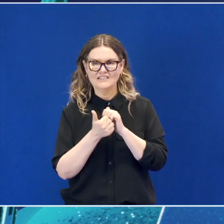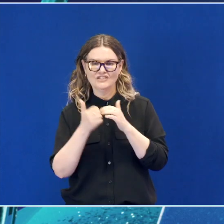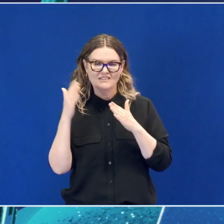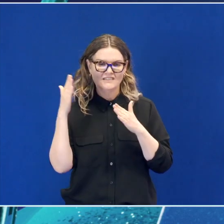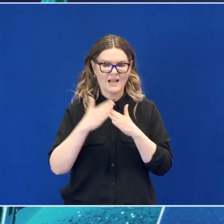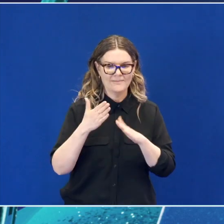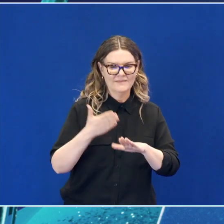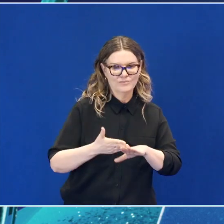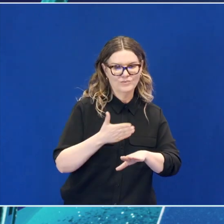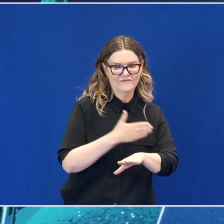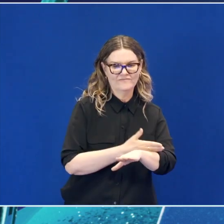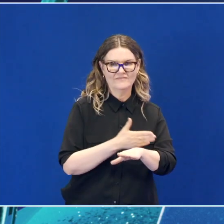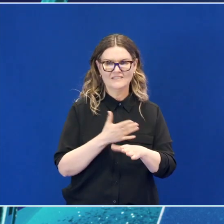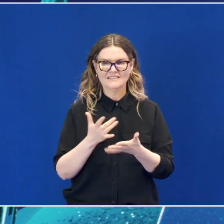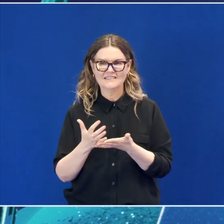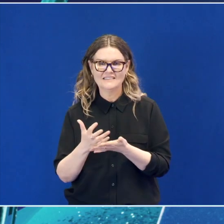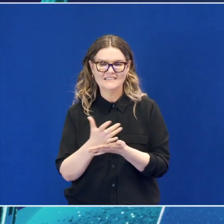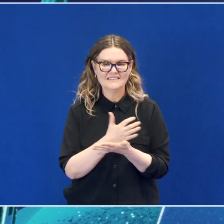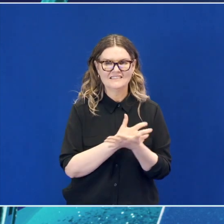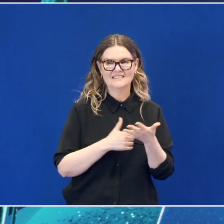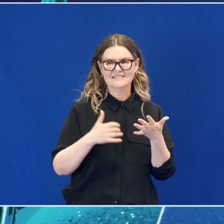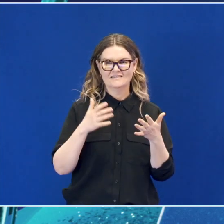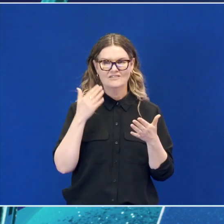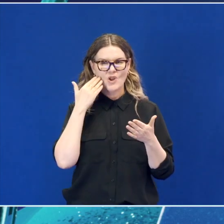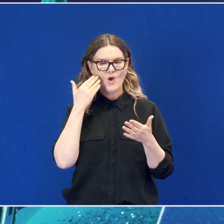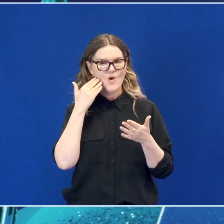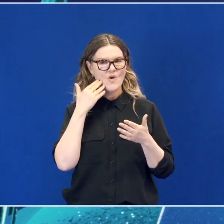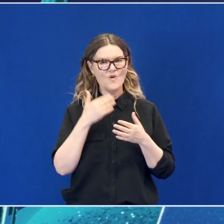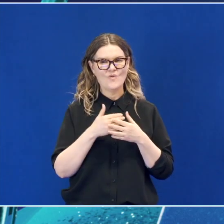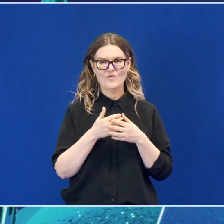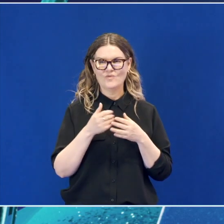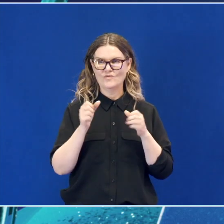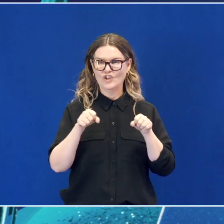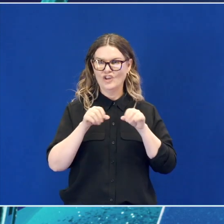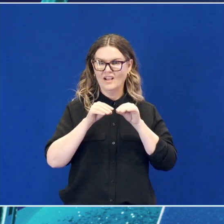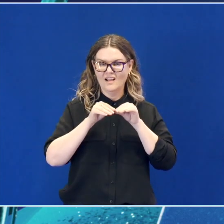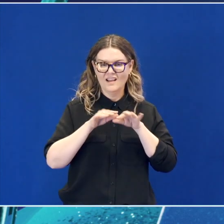to insert themselves in to get the most leverage, right?